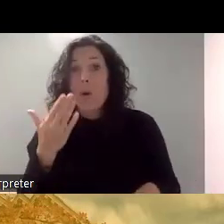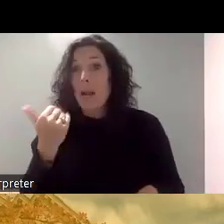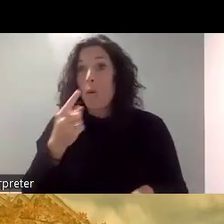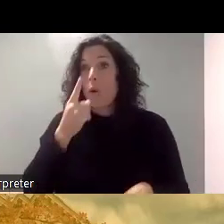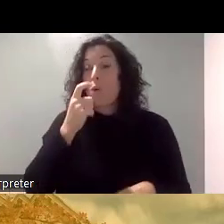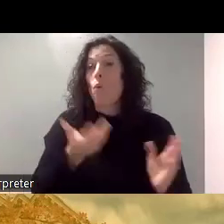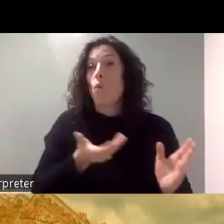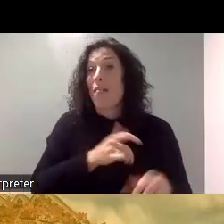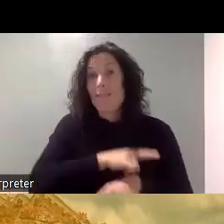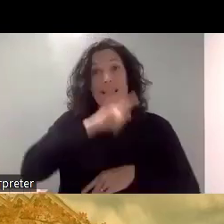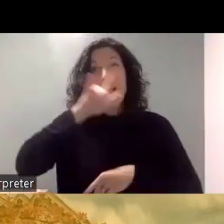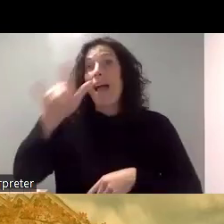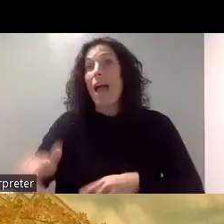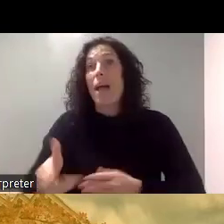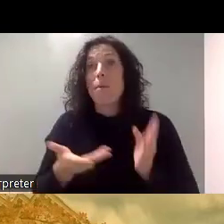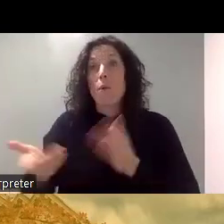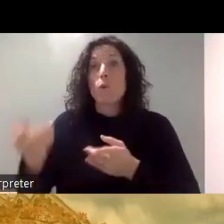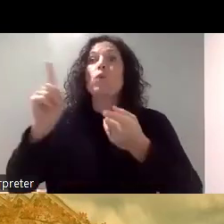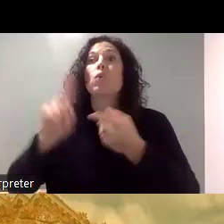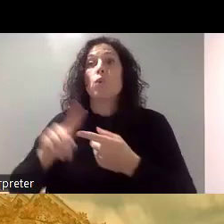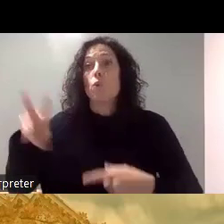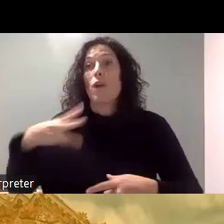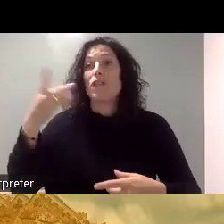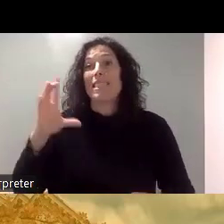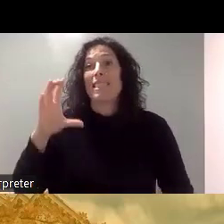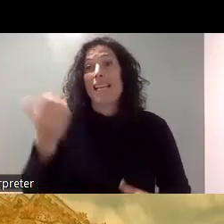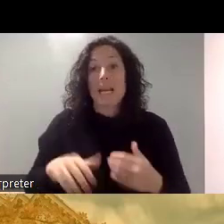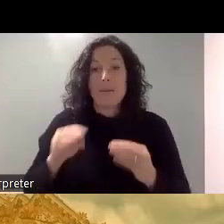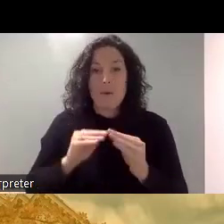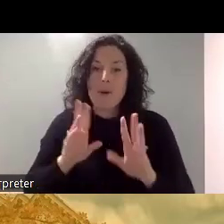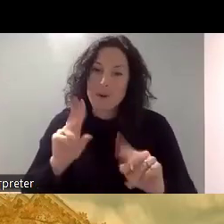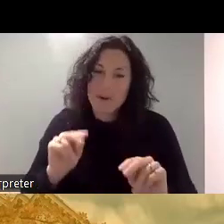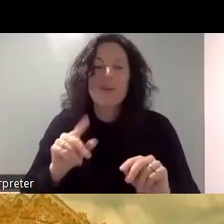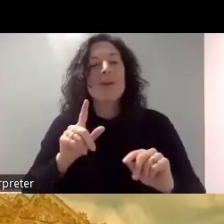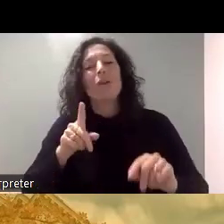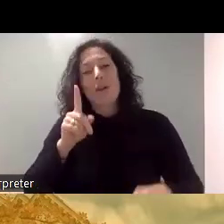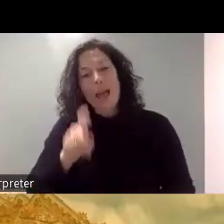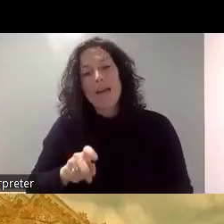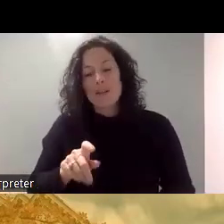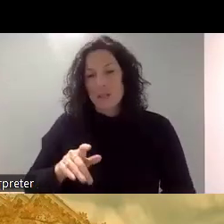into Washington, DC, any longer. That means you've got to hit the deadlines.